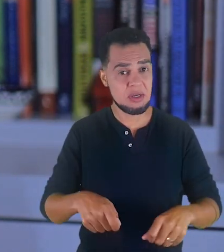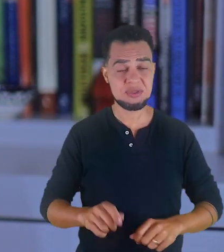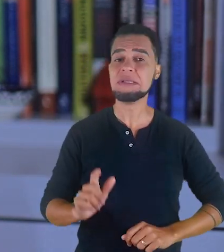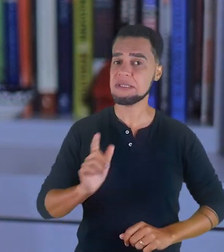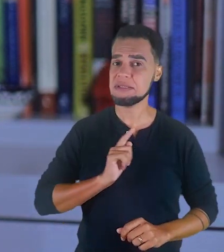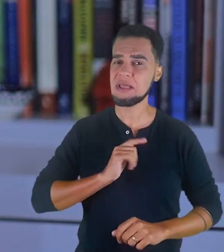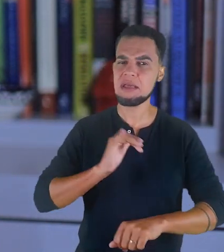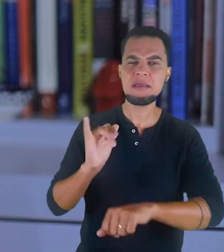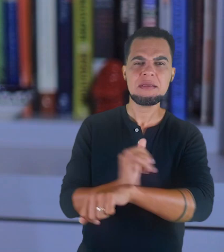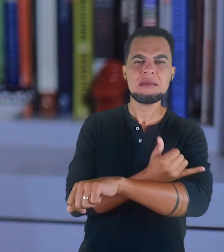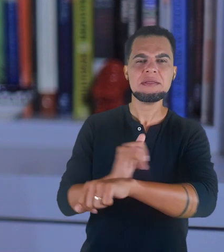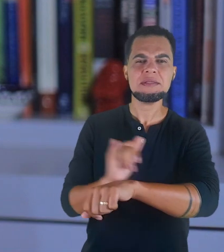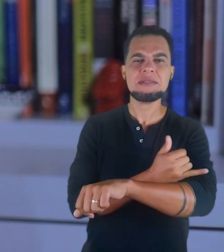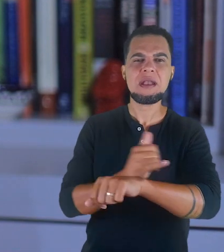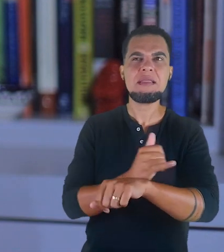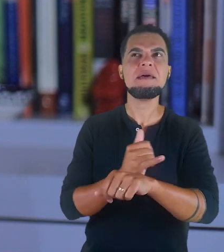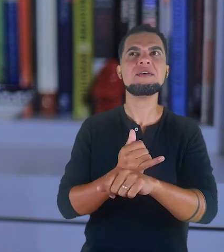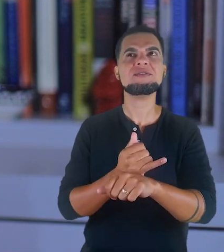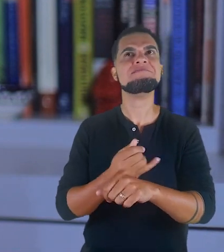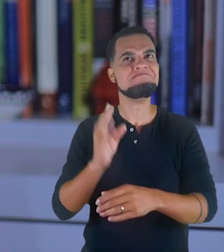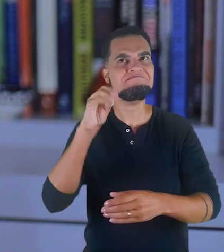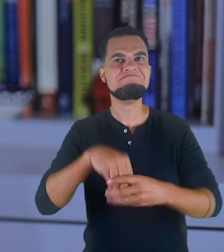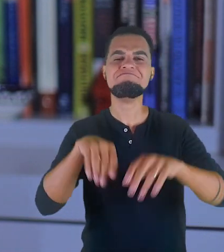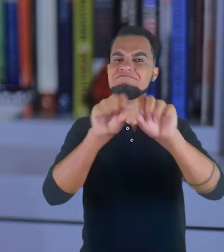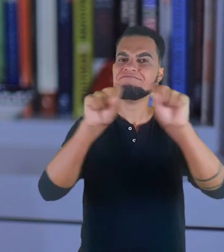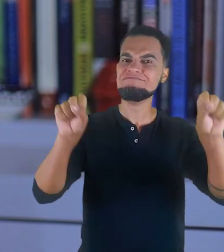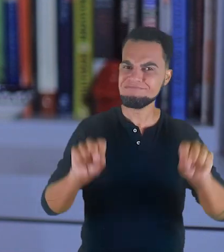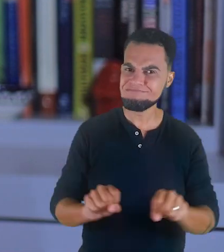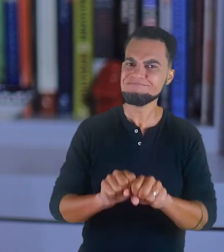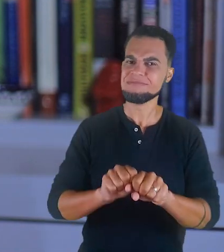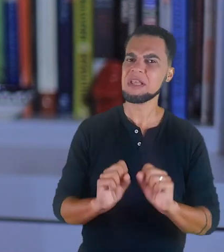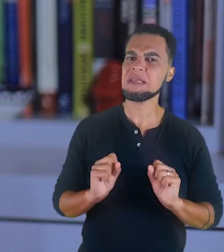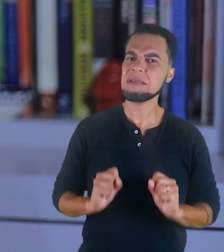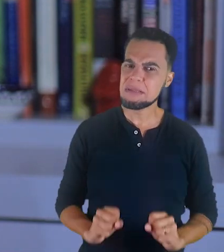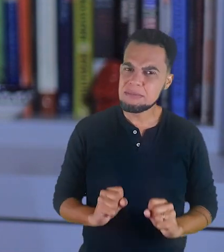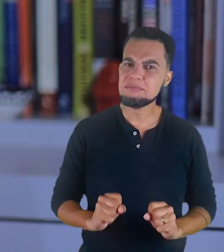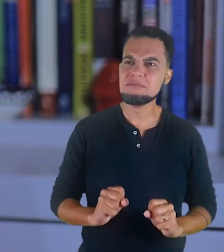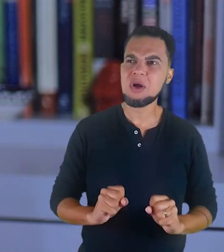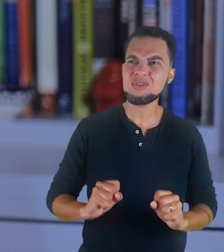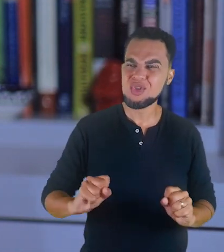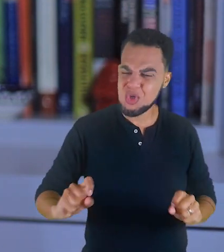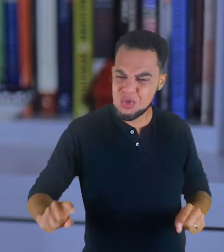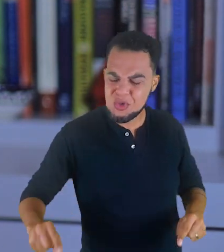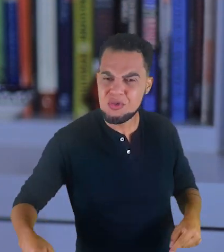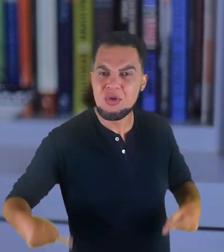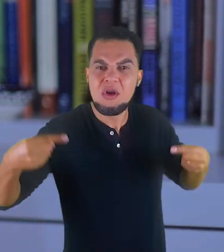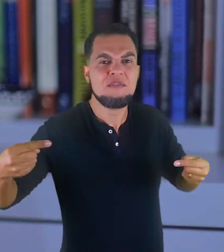toward actual systemic alternatives, which can even confront the barbarism,